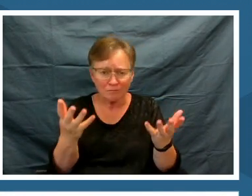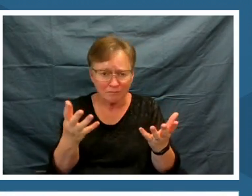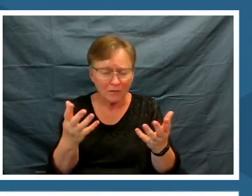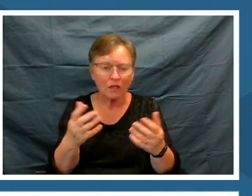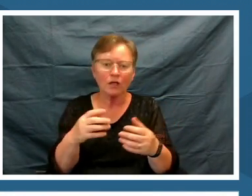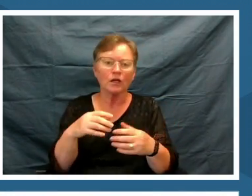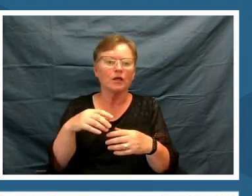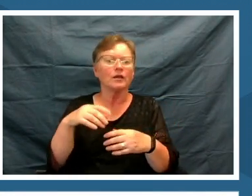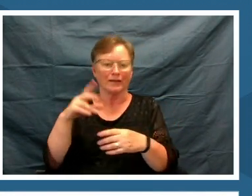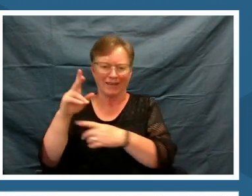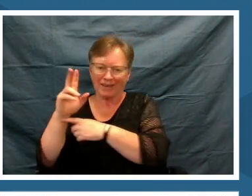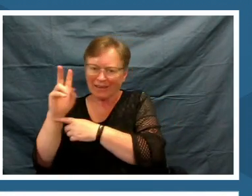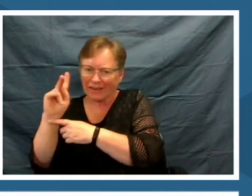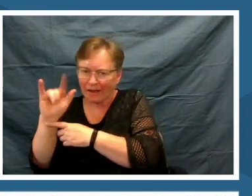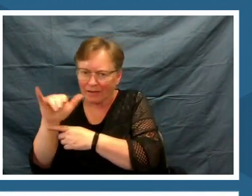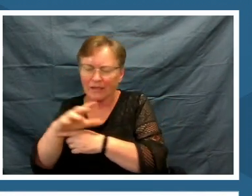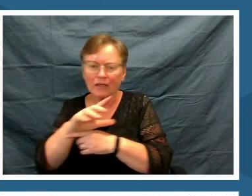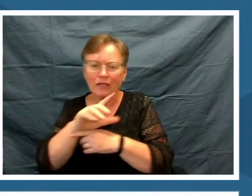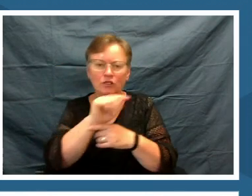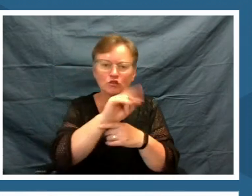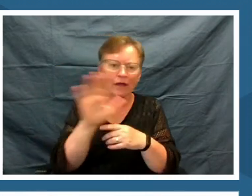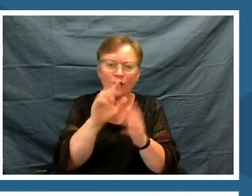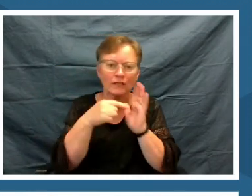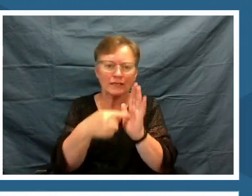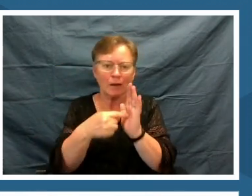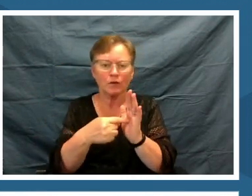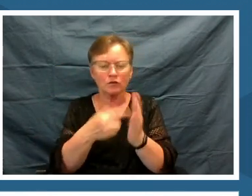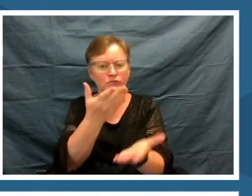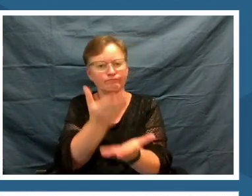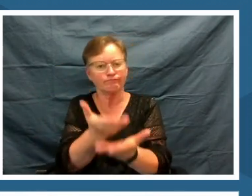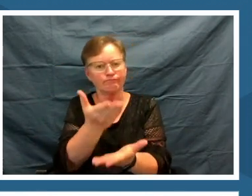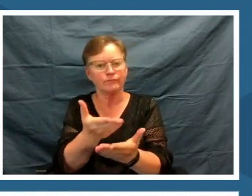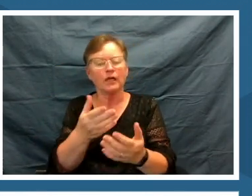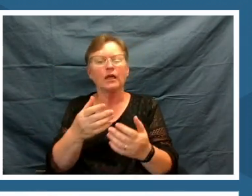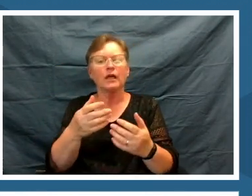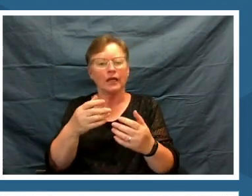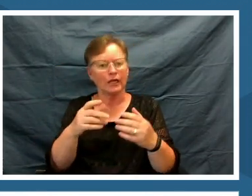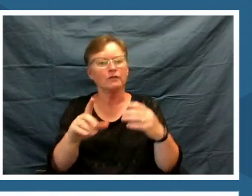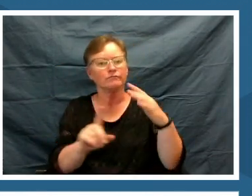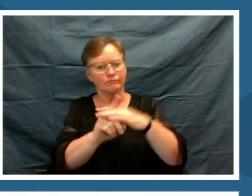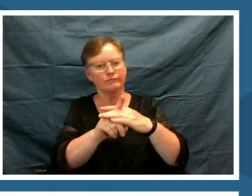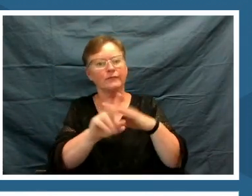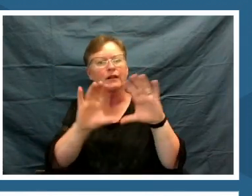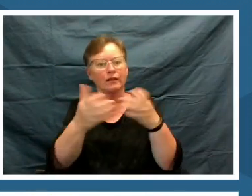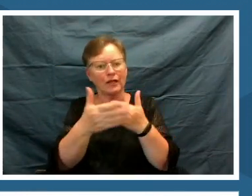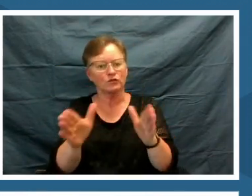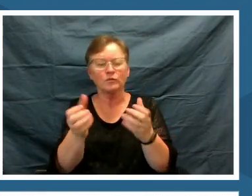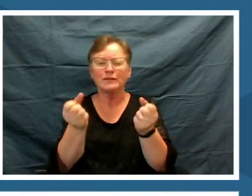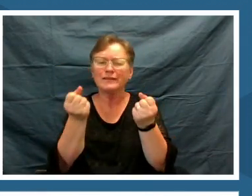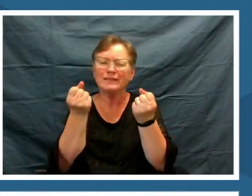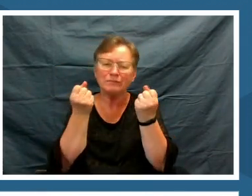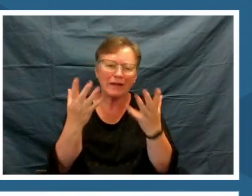exemplars is that it comes to life in the classroom in so many different ways